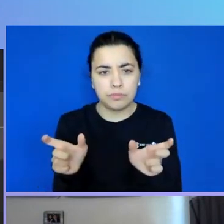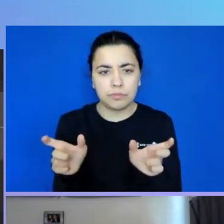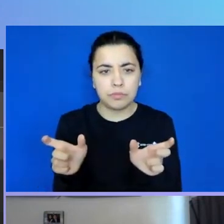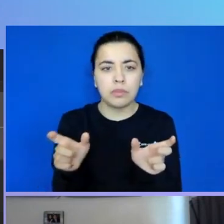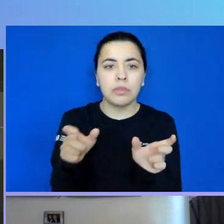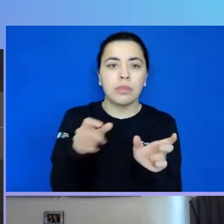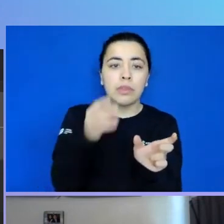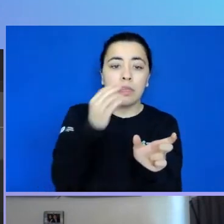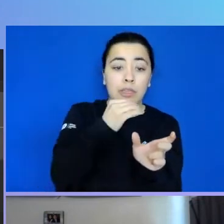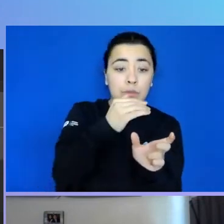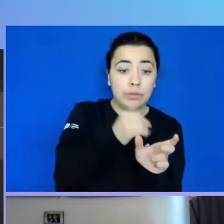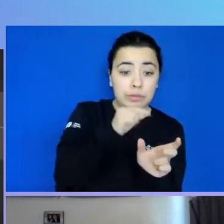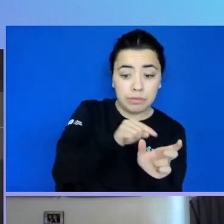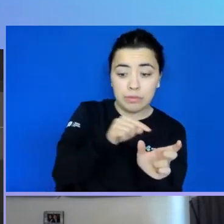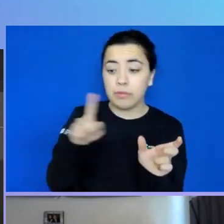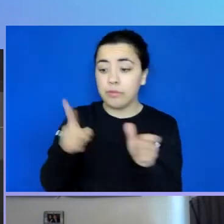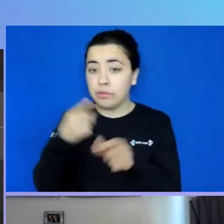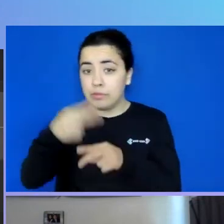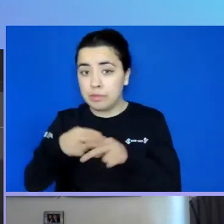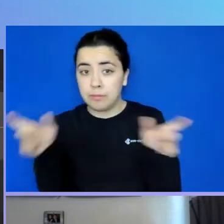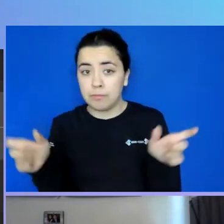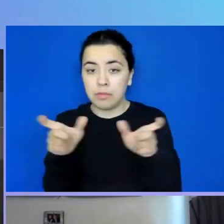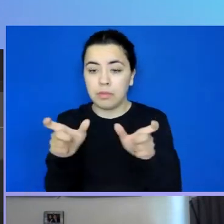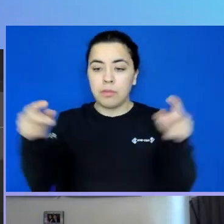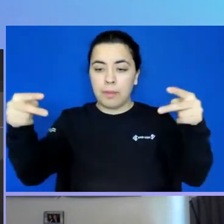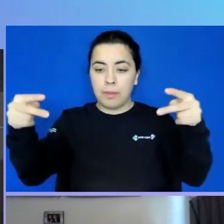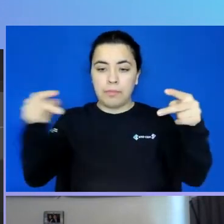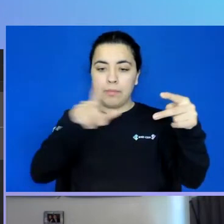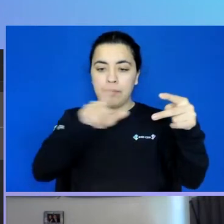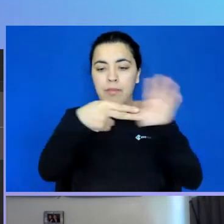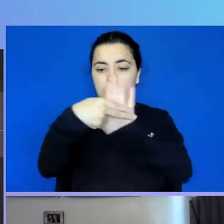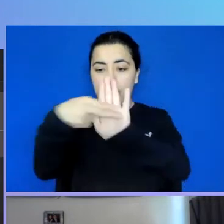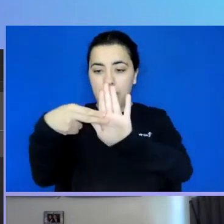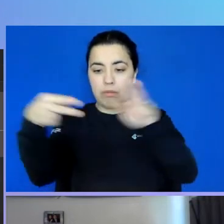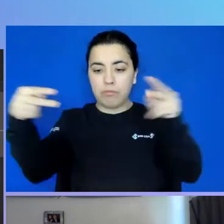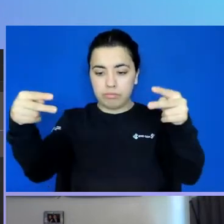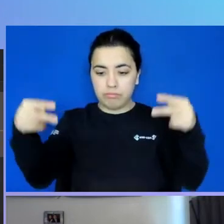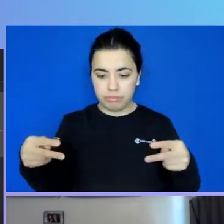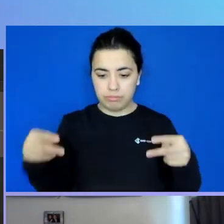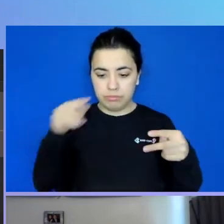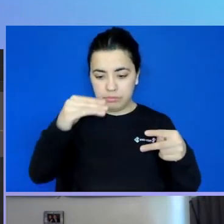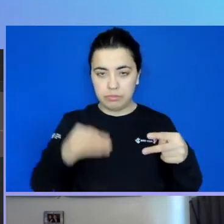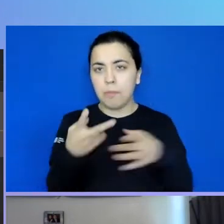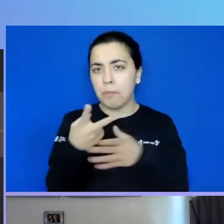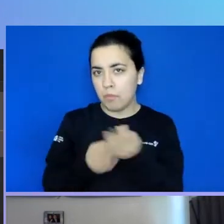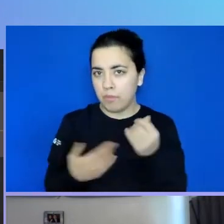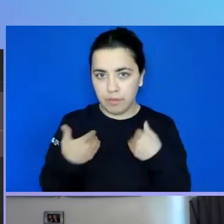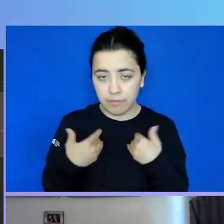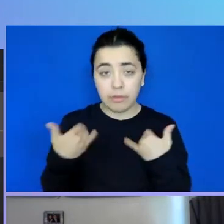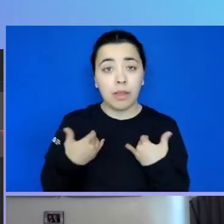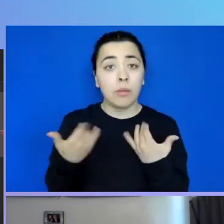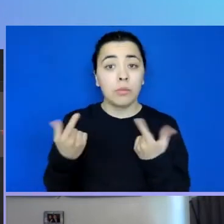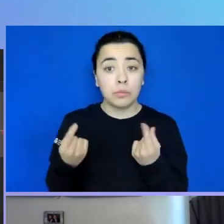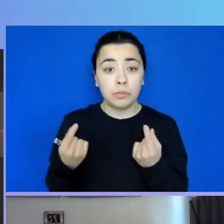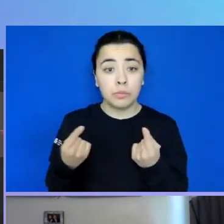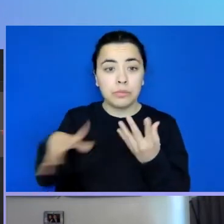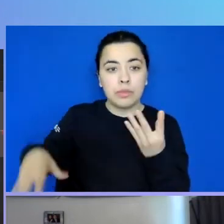What I'm going to do now is add a text field. So I'm typing code